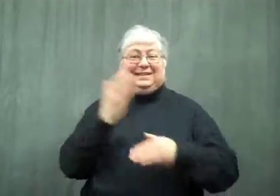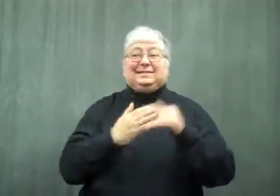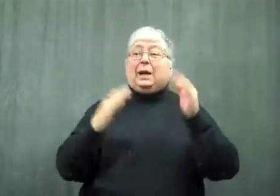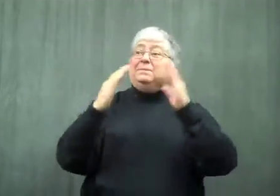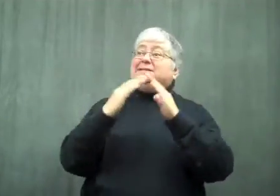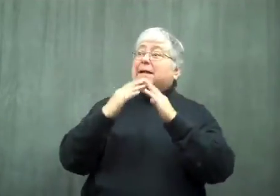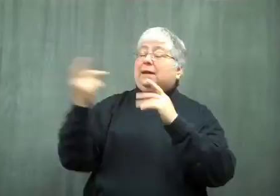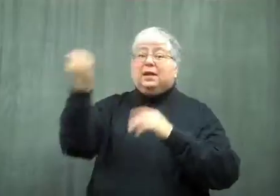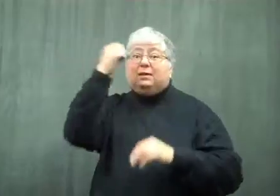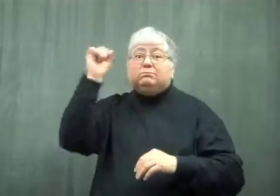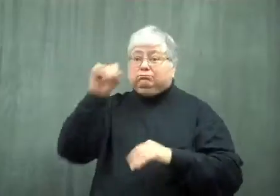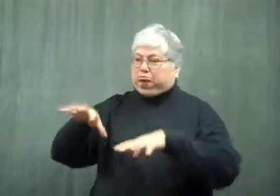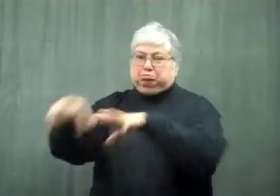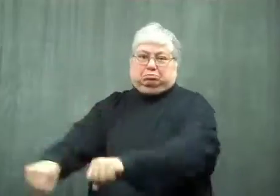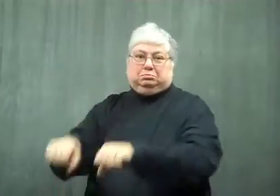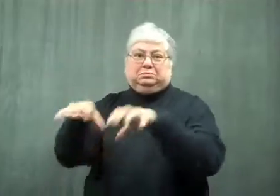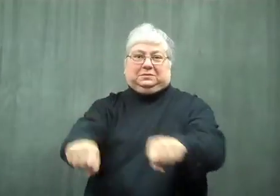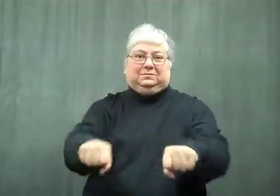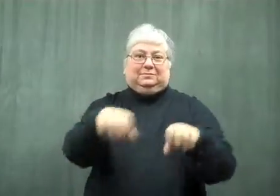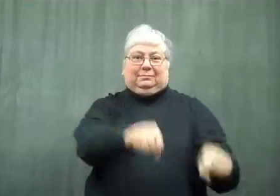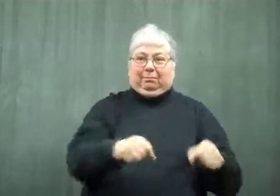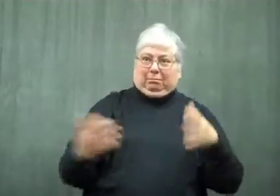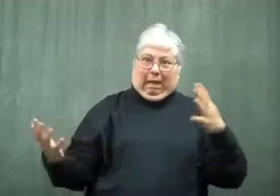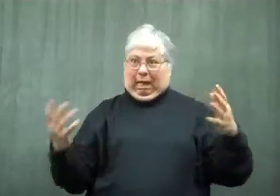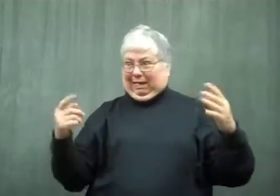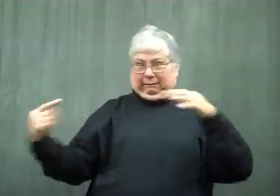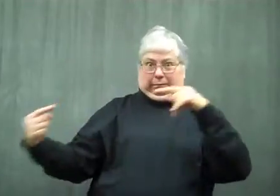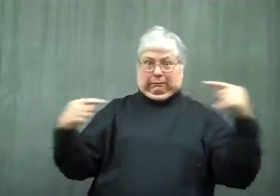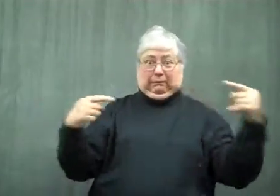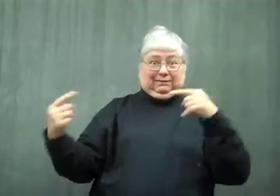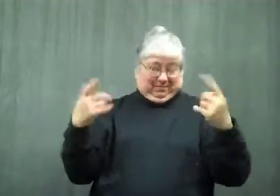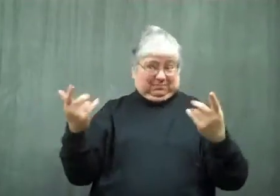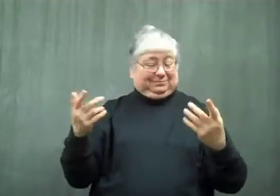Some cities have been taken over by the rebels fighting back.